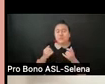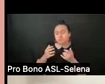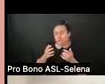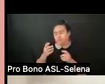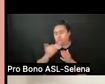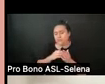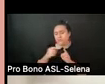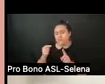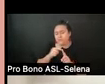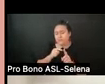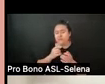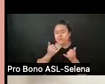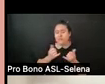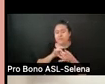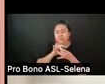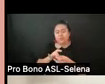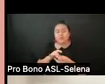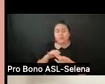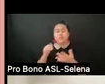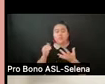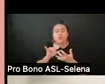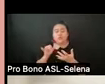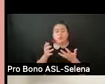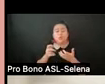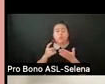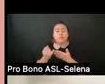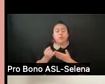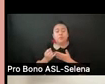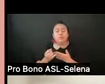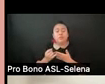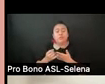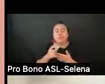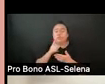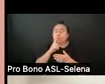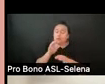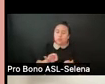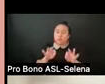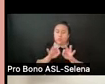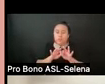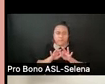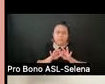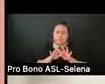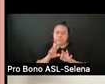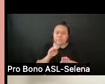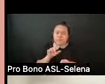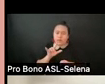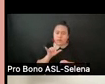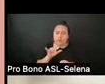We also would like the project to be of a critically important nature. Is your project too niche?